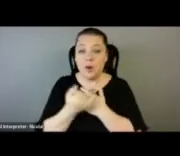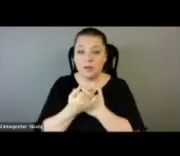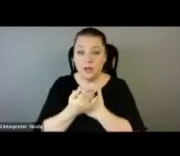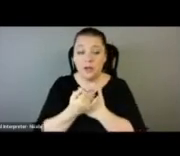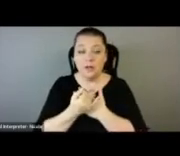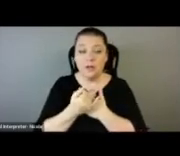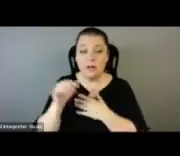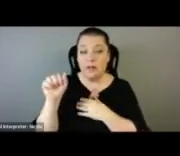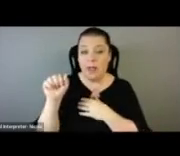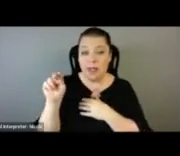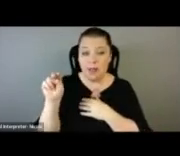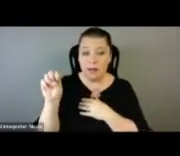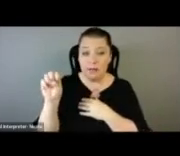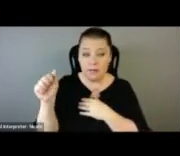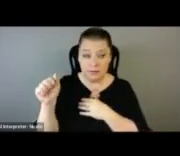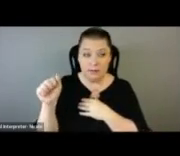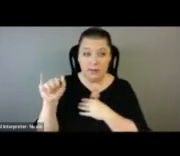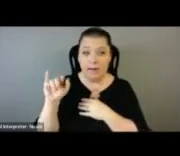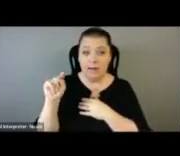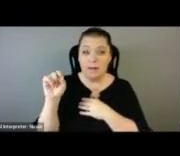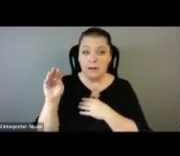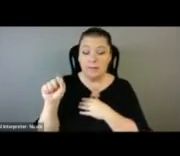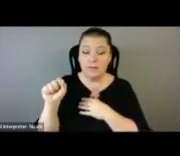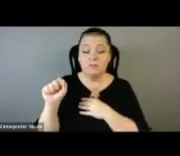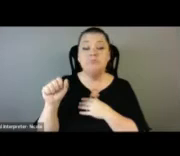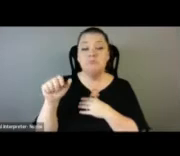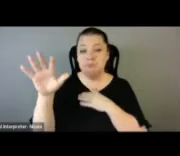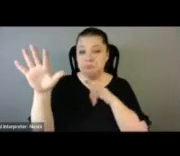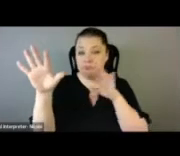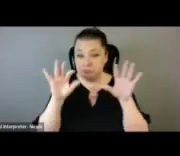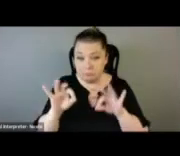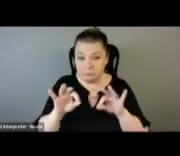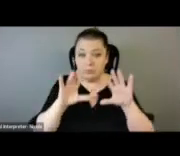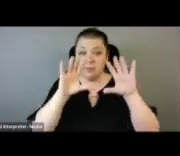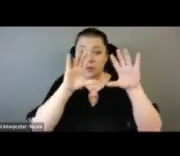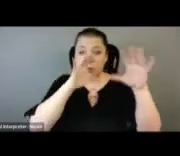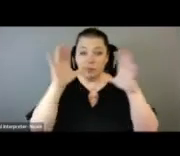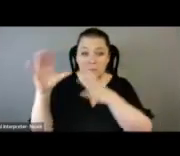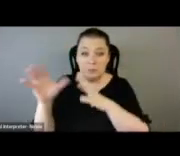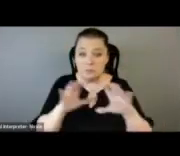items and selected and group them according to this SAMSHA's